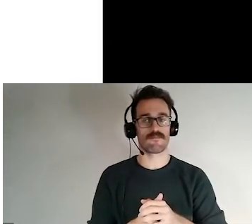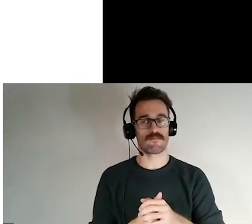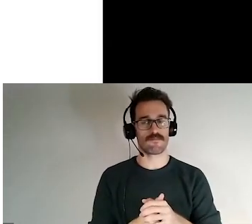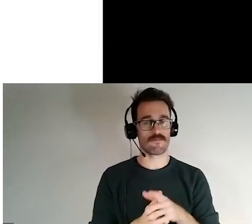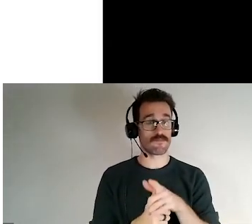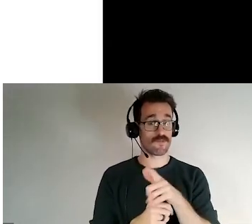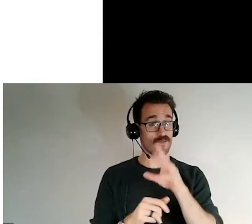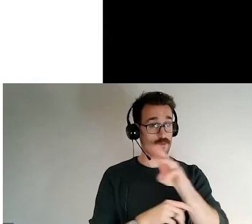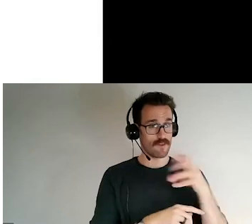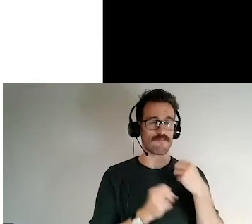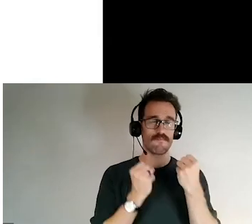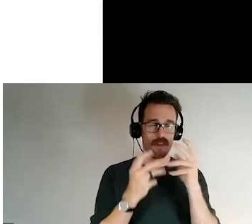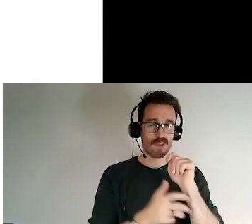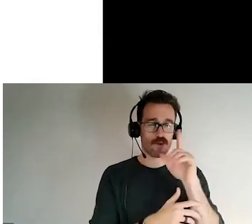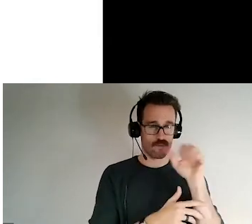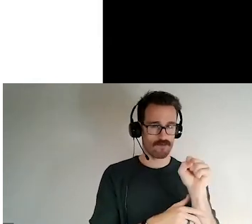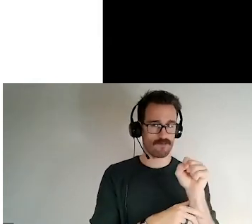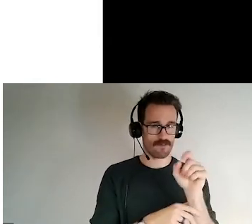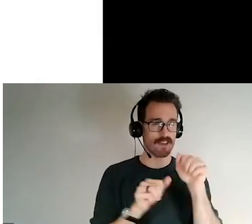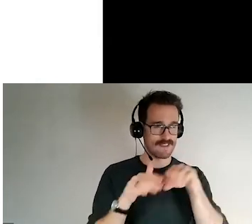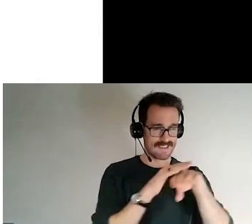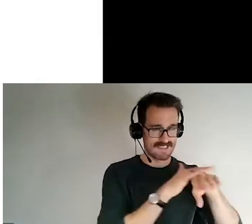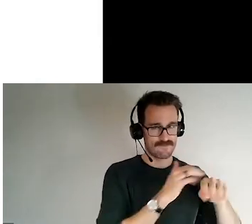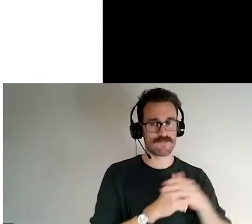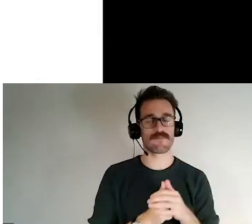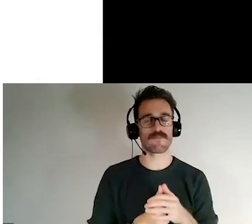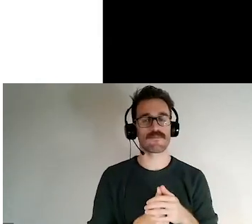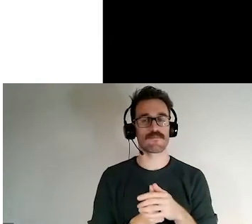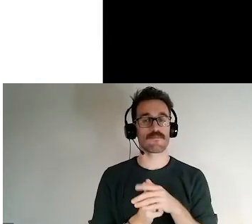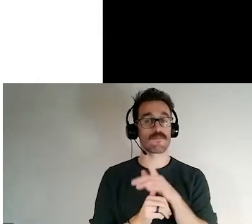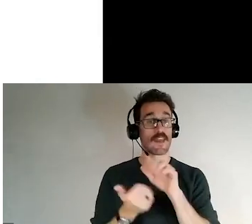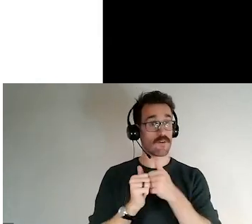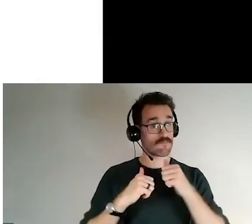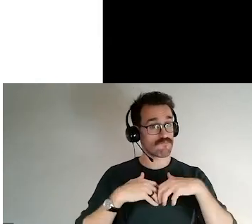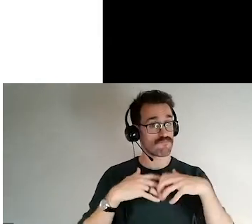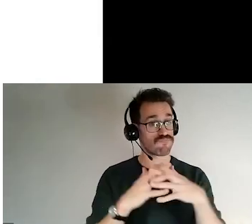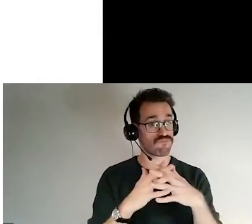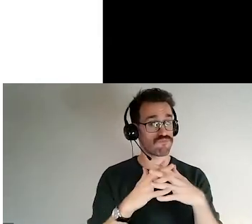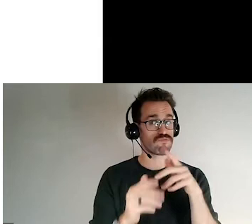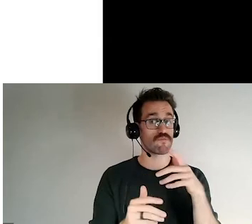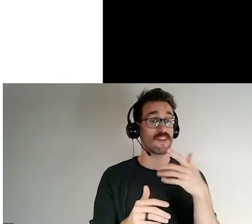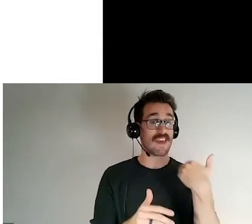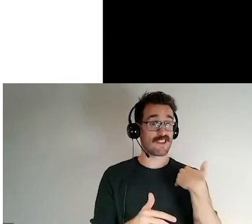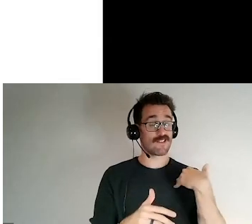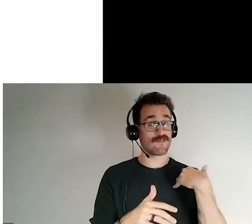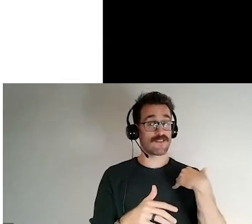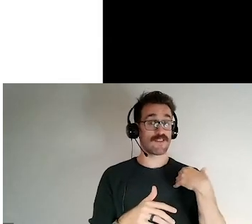In terms of our implementation strategy, we hosted a resource launch event, hosted by TD bank,